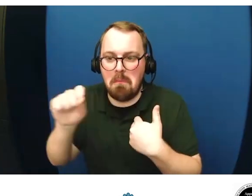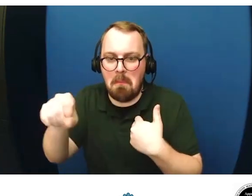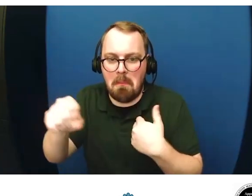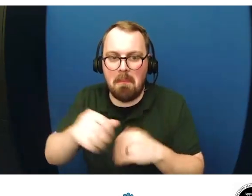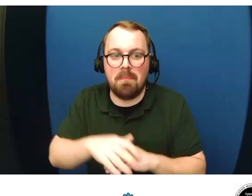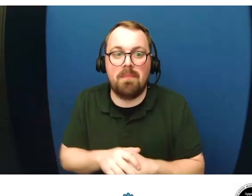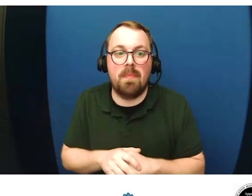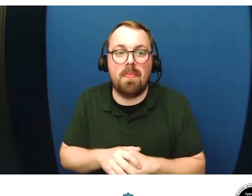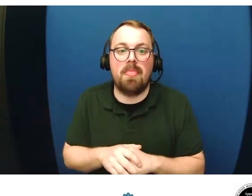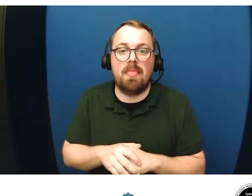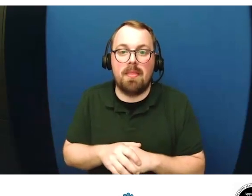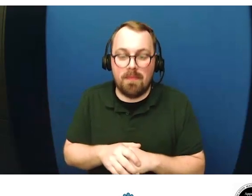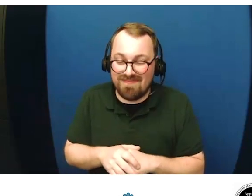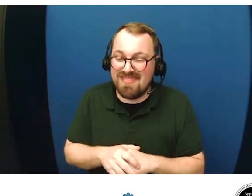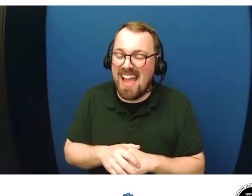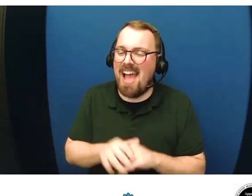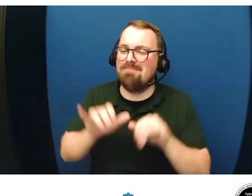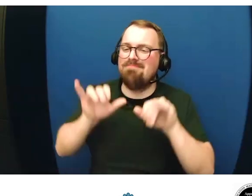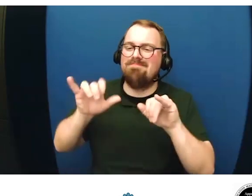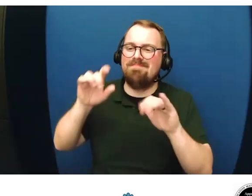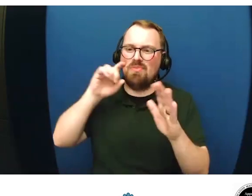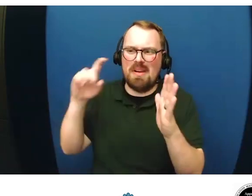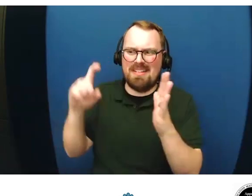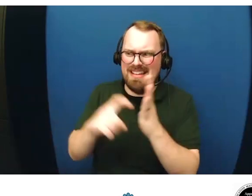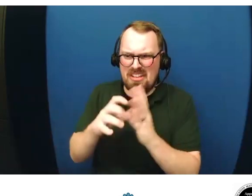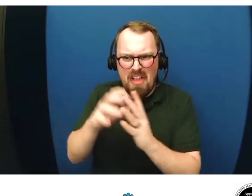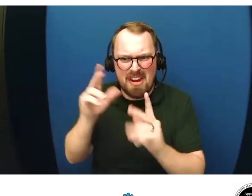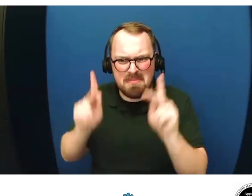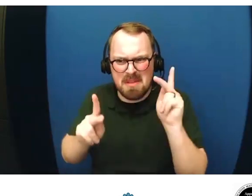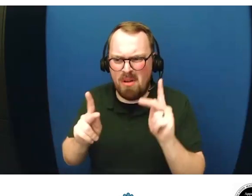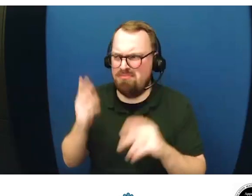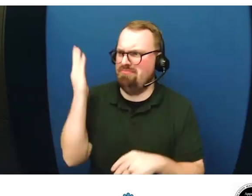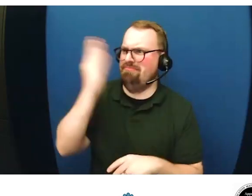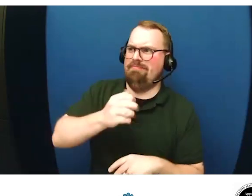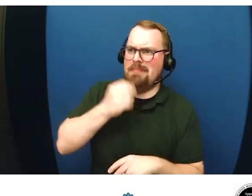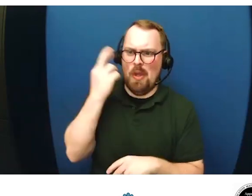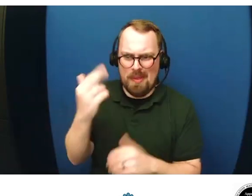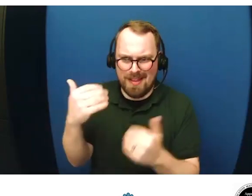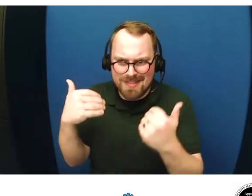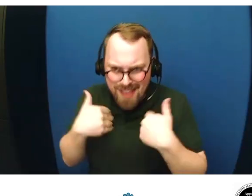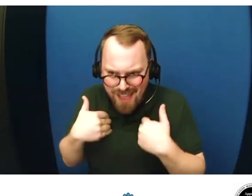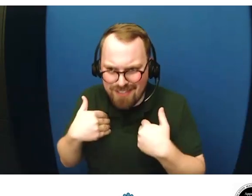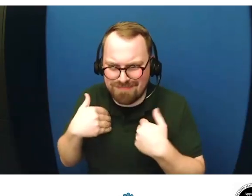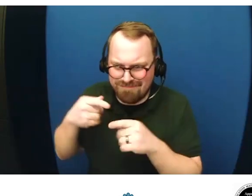I have found that a lot of people don't know that and a lot of teachers of the